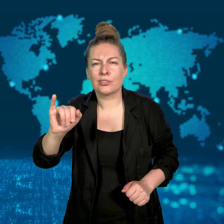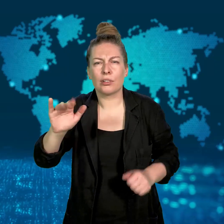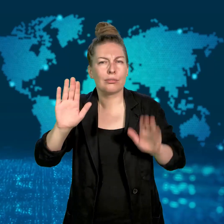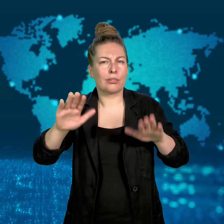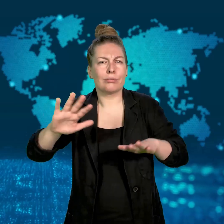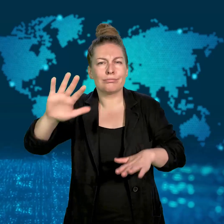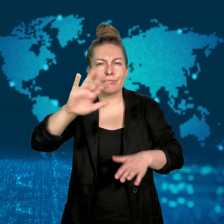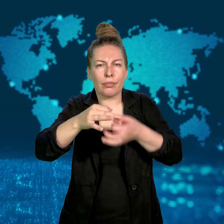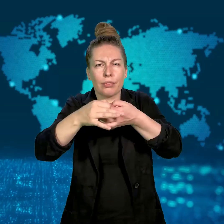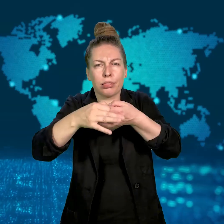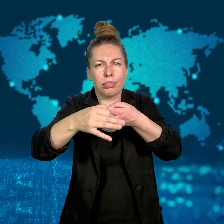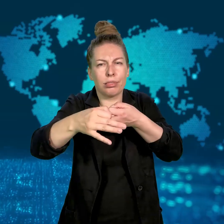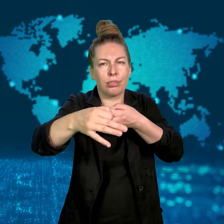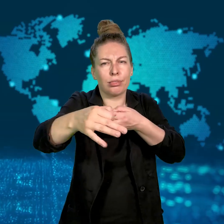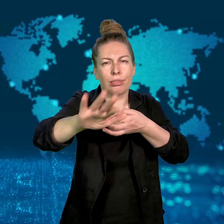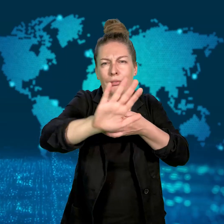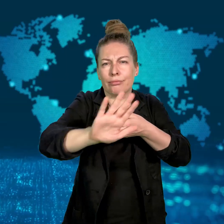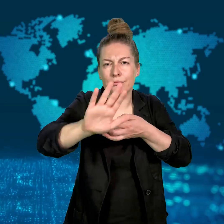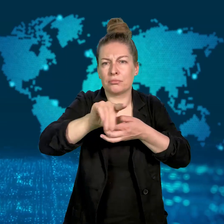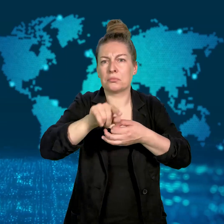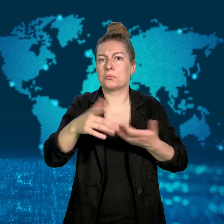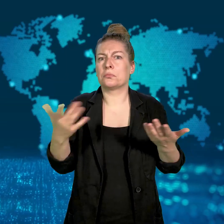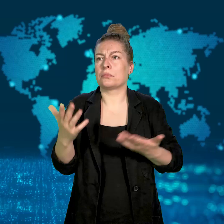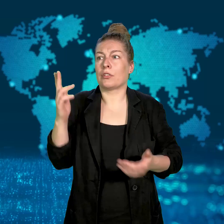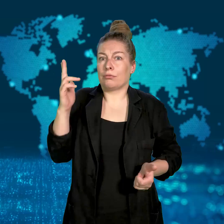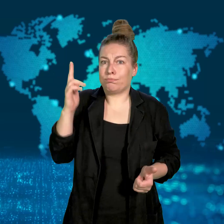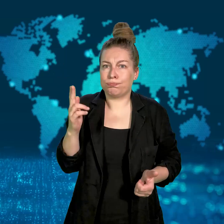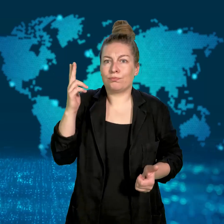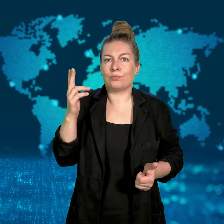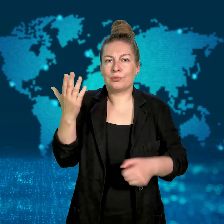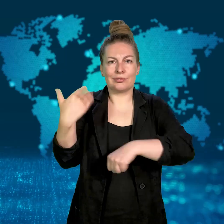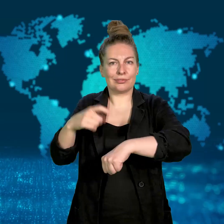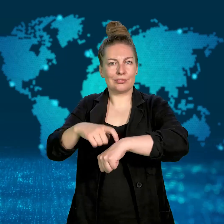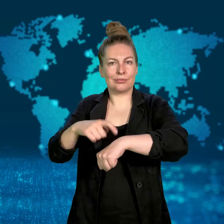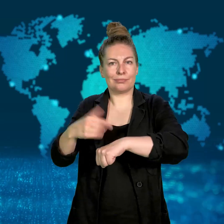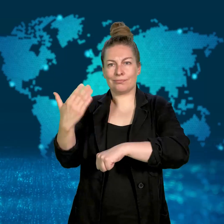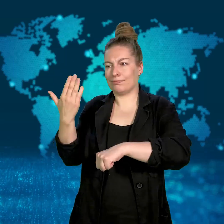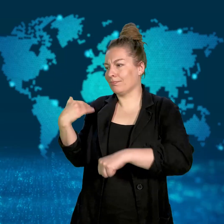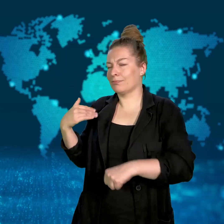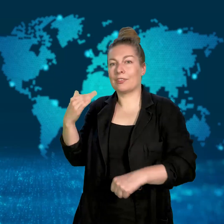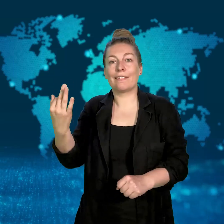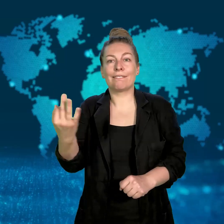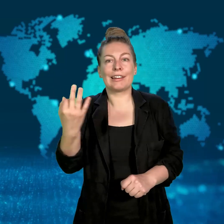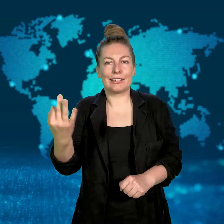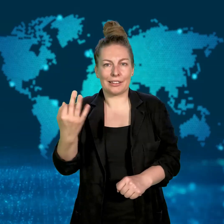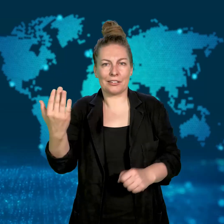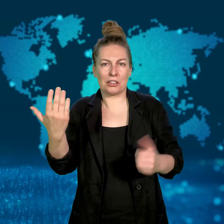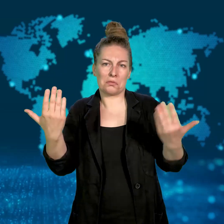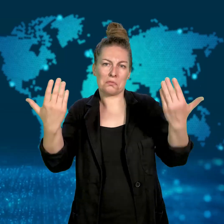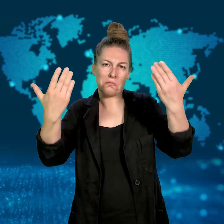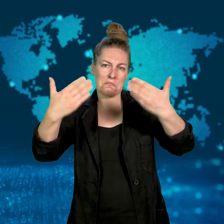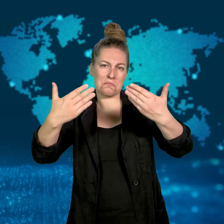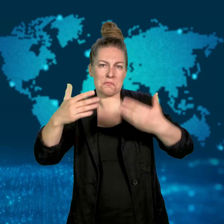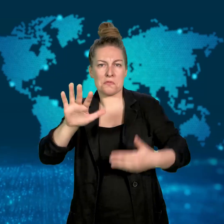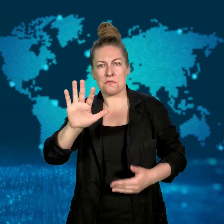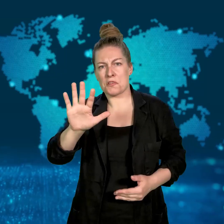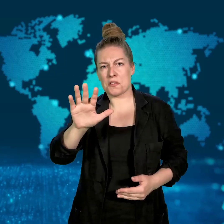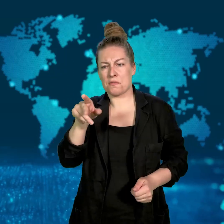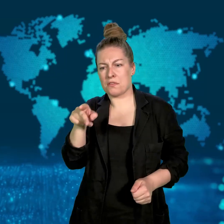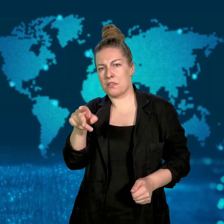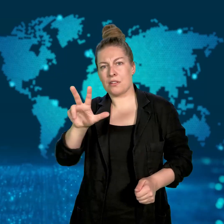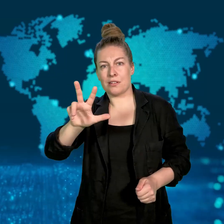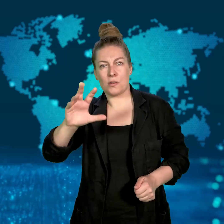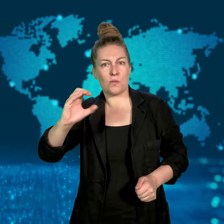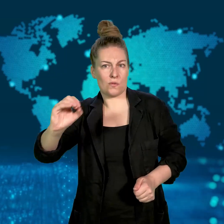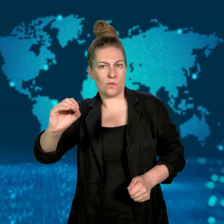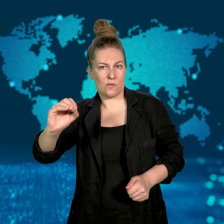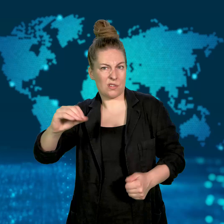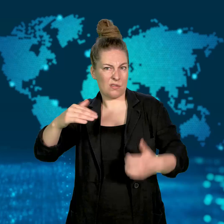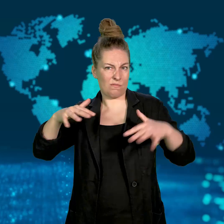The attack took place in Kuchi village, a secluded village in north-central Nigeria.